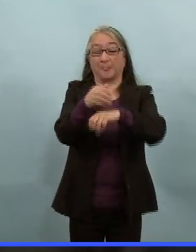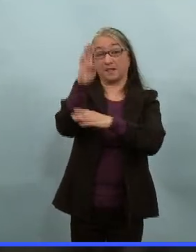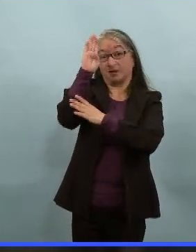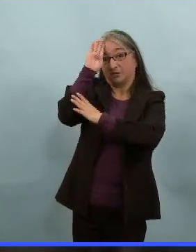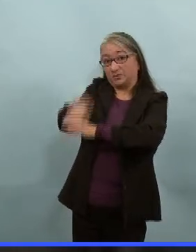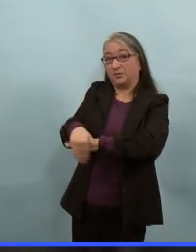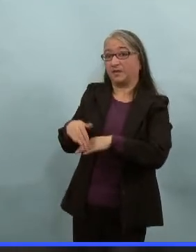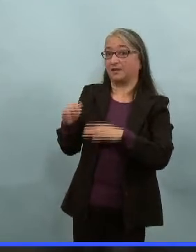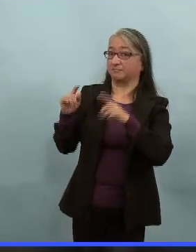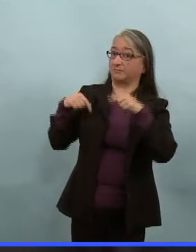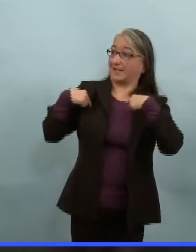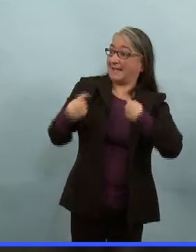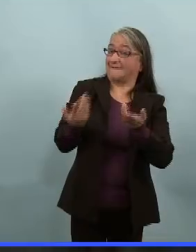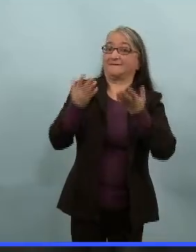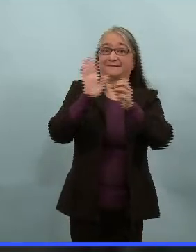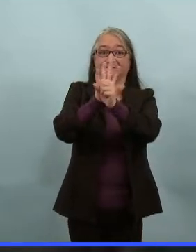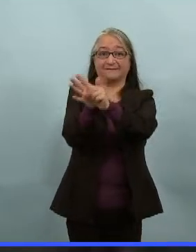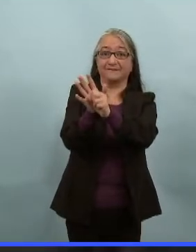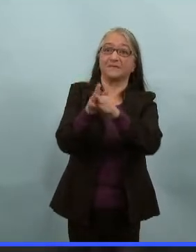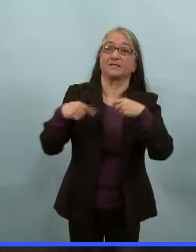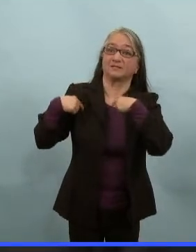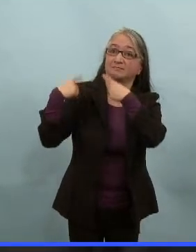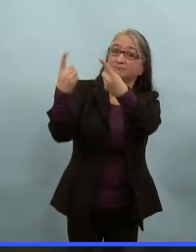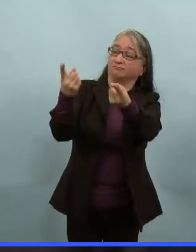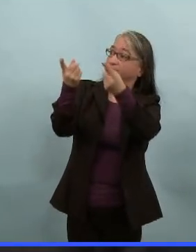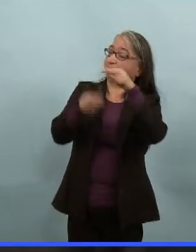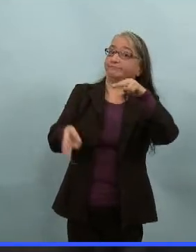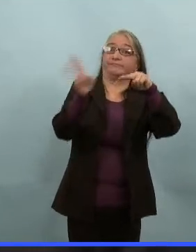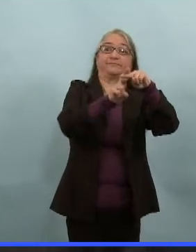it's it's it's very bad wintry conditions right now i made this analogy before the speed limit's